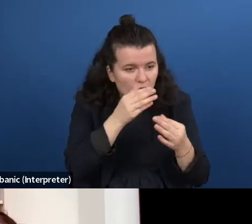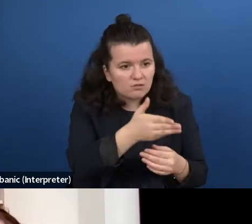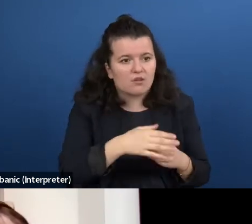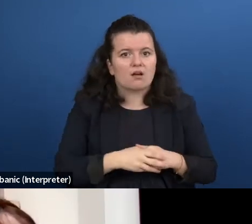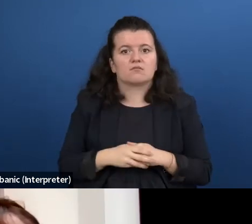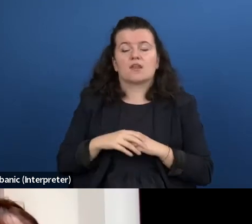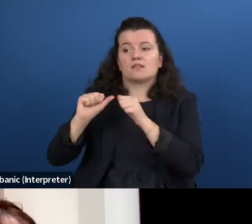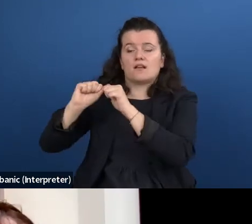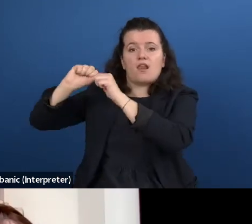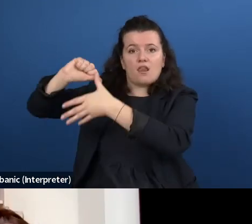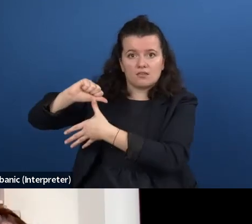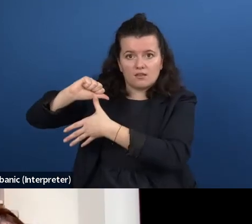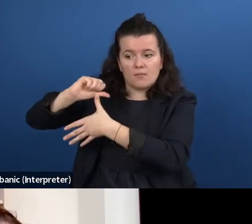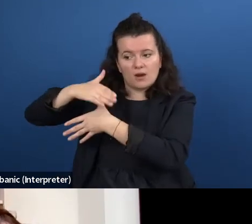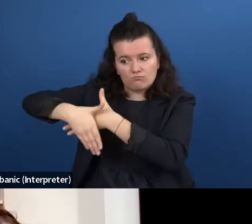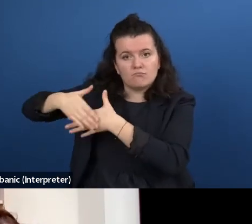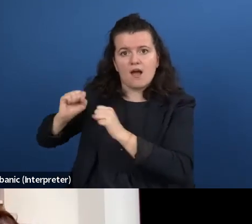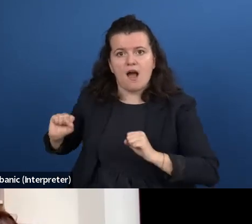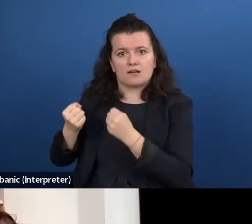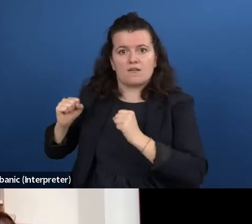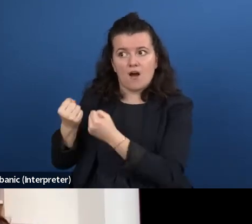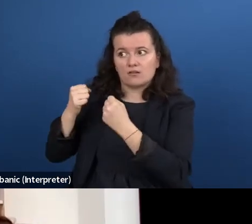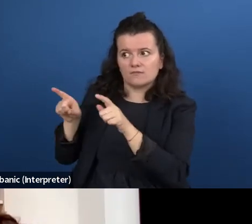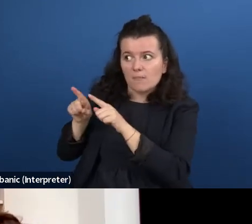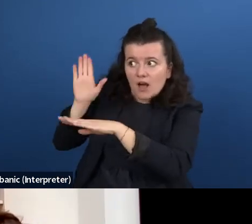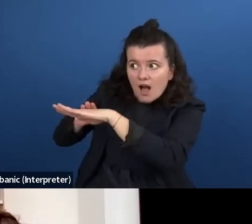The research will be published at the beginning of next year.